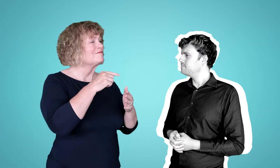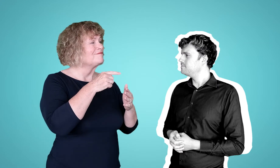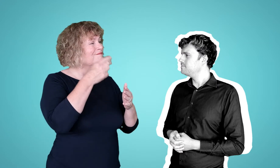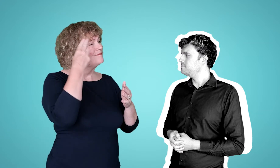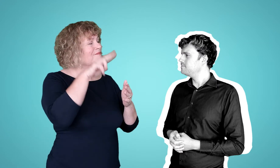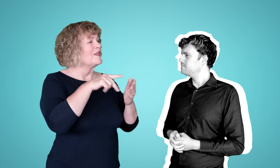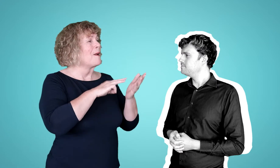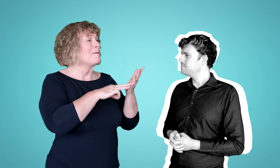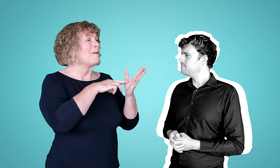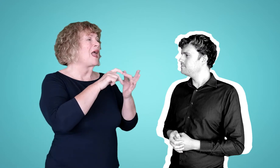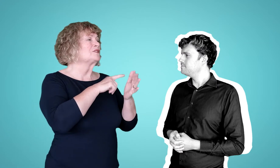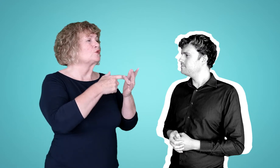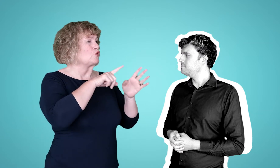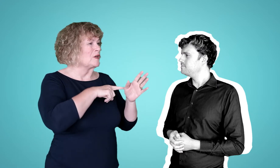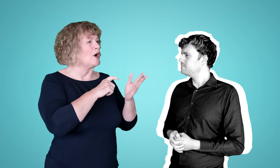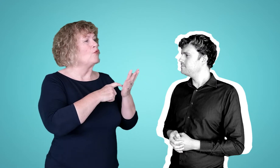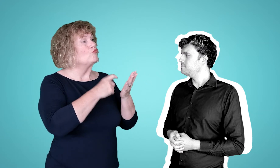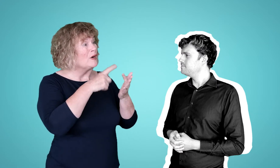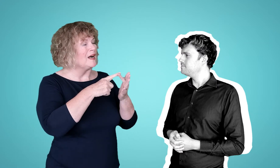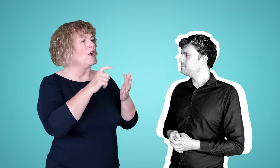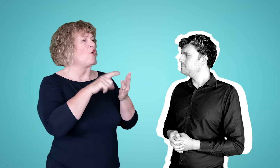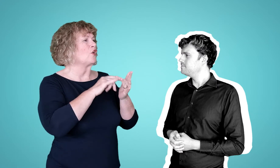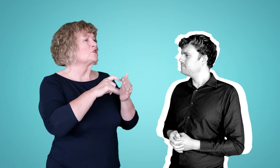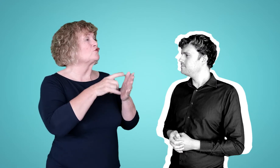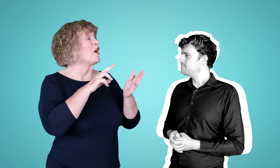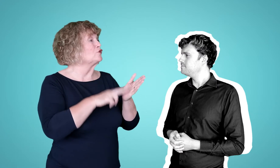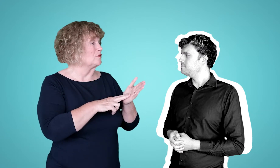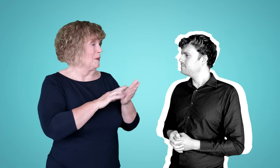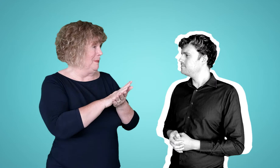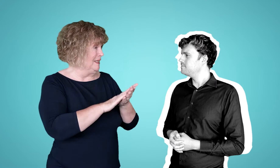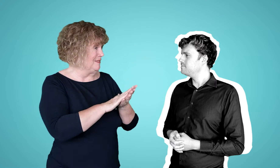A Mandatory Reconsideration